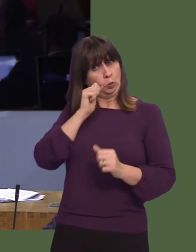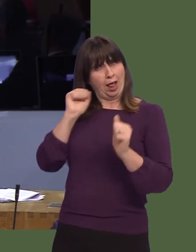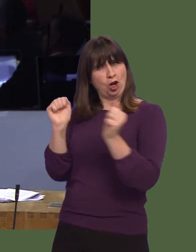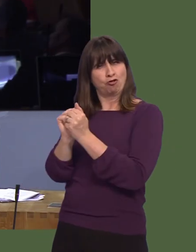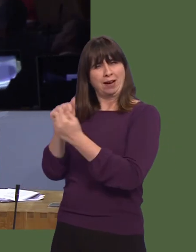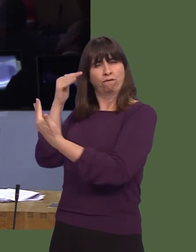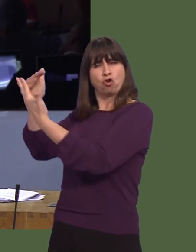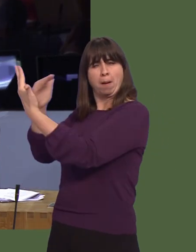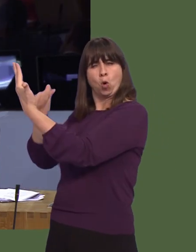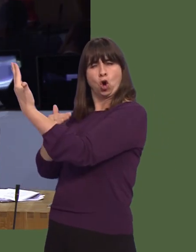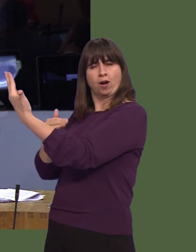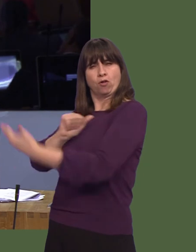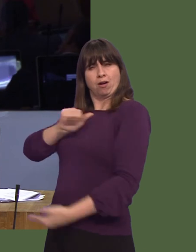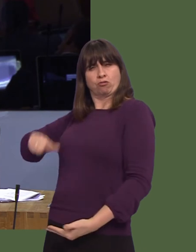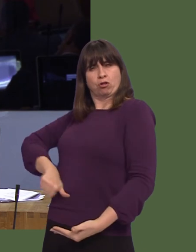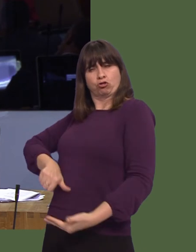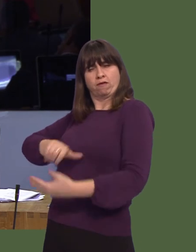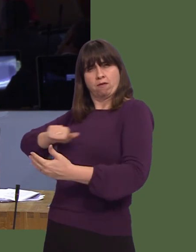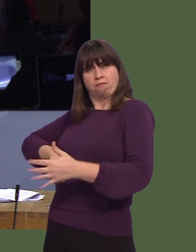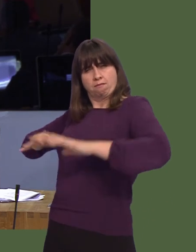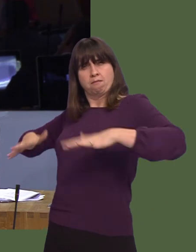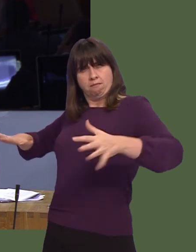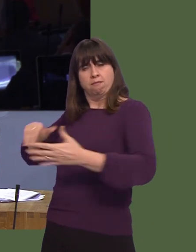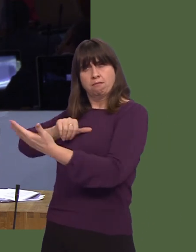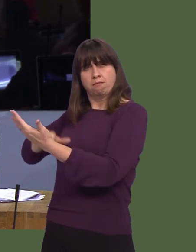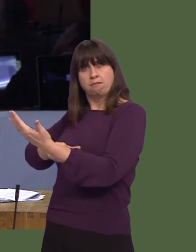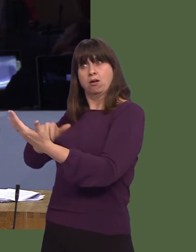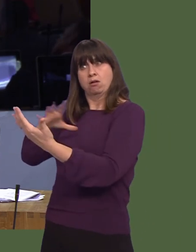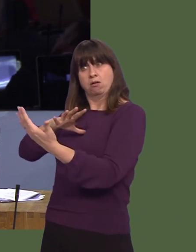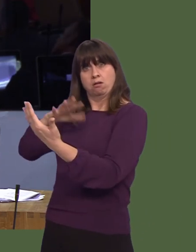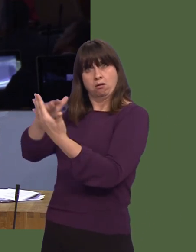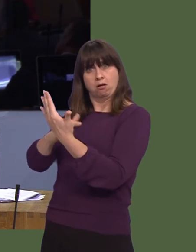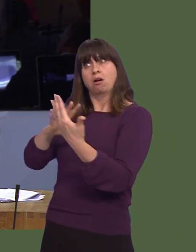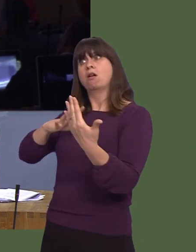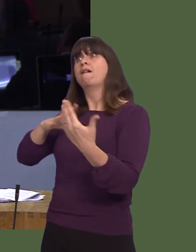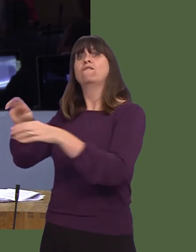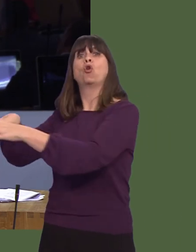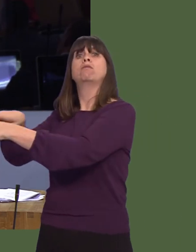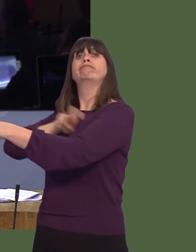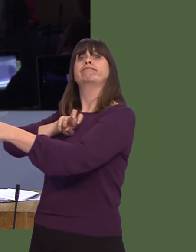amaeth wrth fynd allan oír Undeb Ewropeaidd. Bydd gan ffermwyr yn sir Benfro a thu hwnt